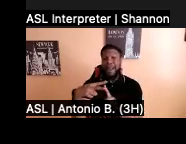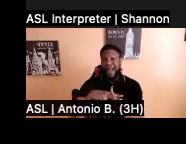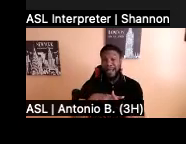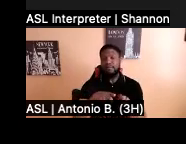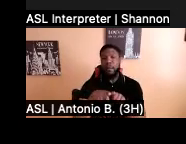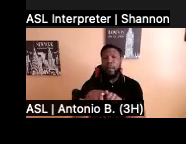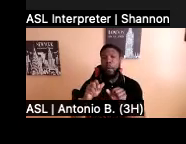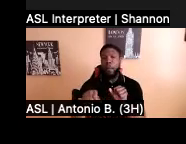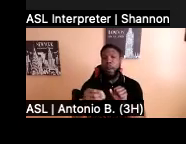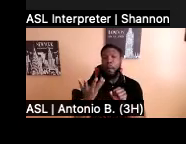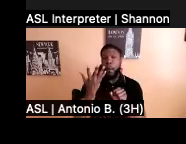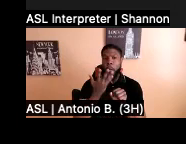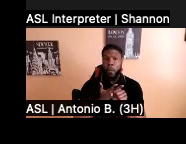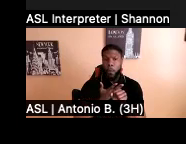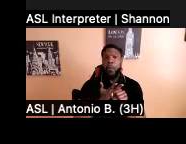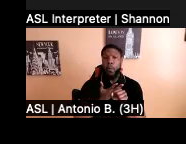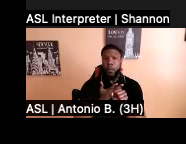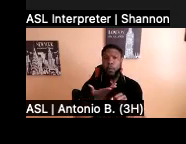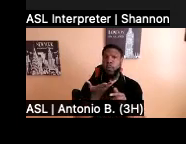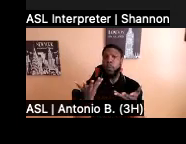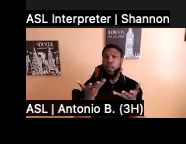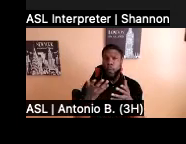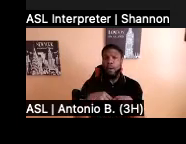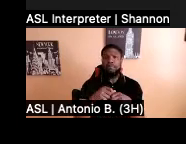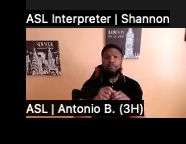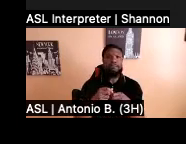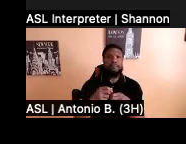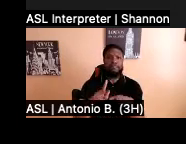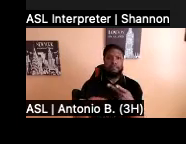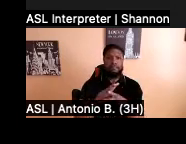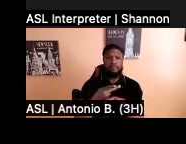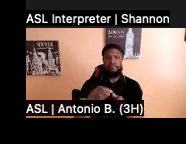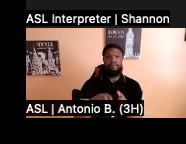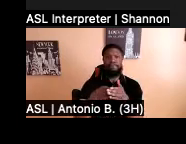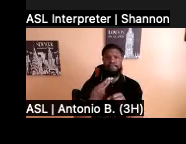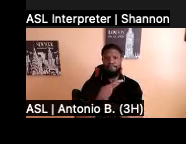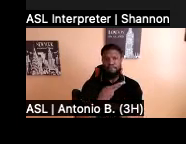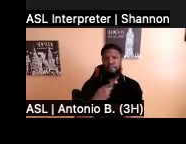the citation style that they're required to use. And then more detail on what they need help with.